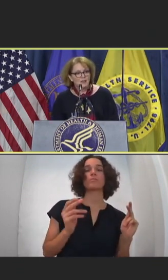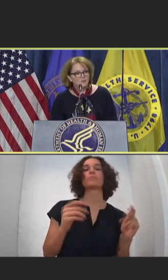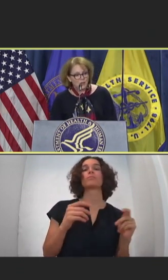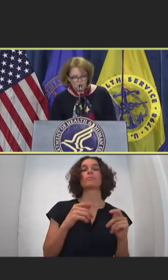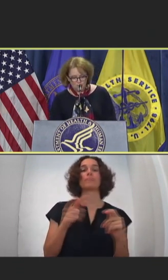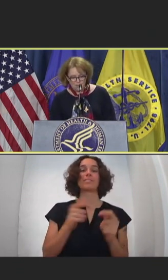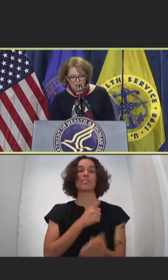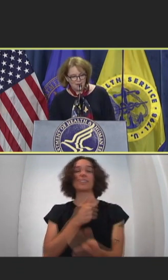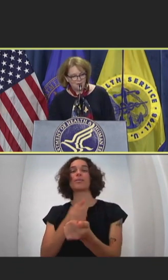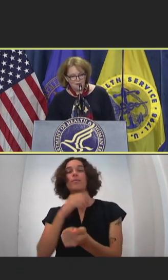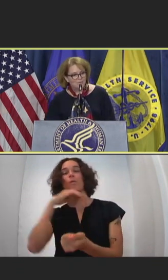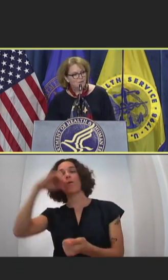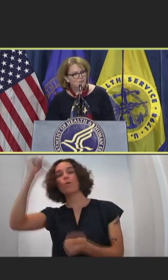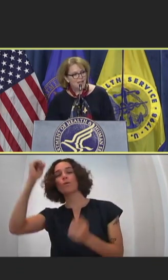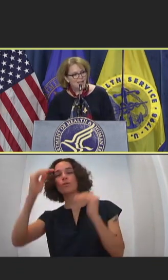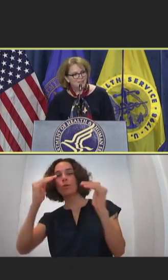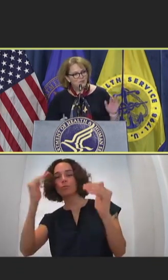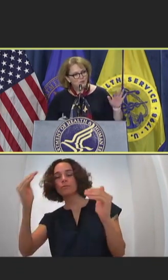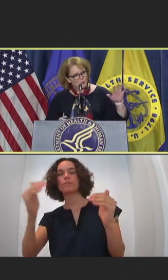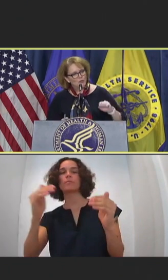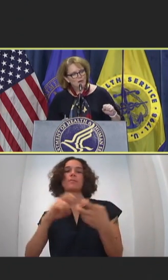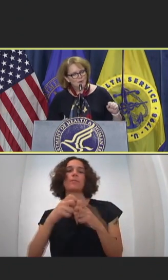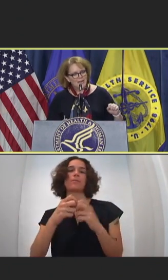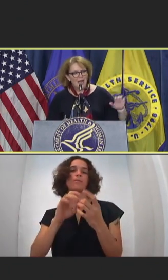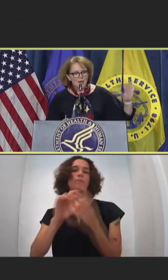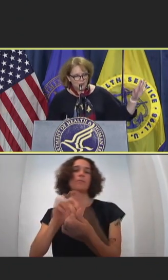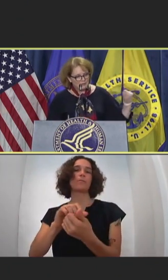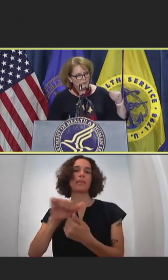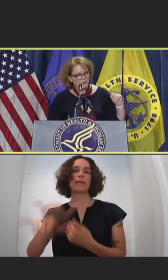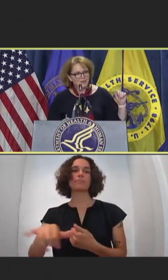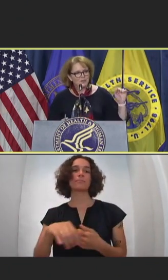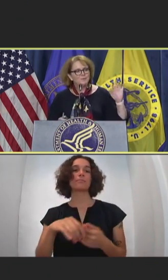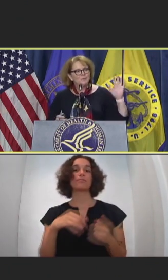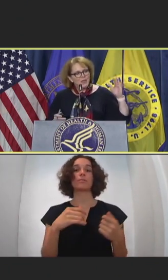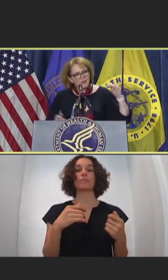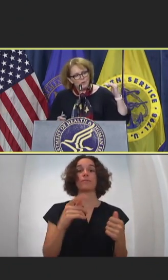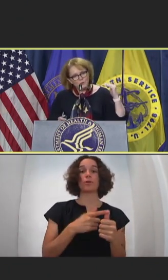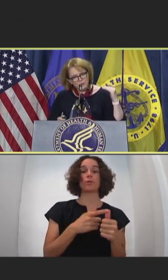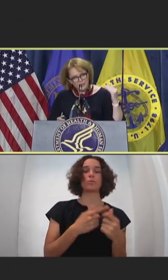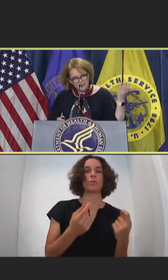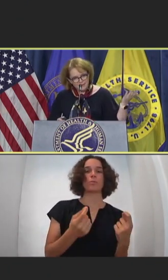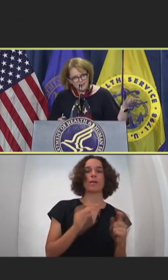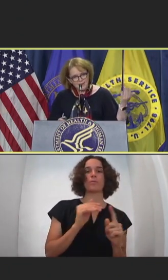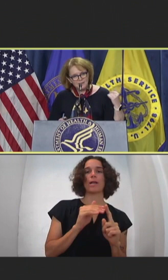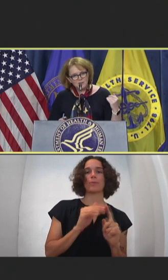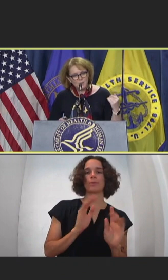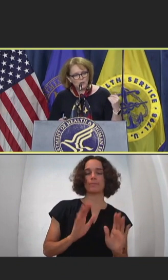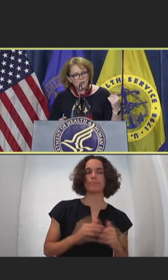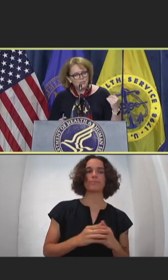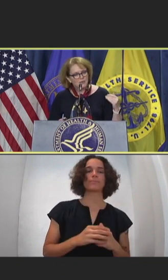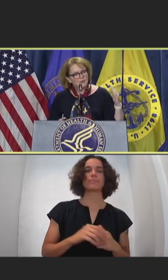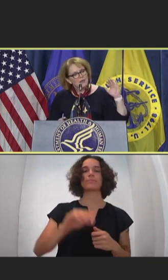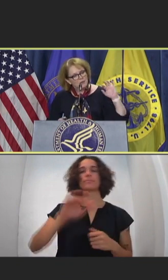So, my first slide is just, where are we now? As a reminder, that as CDC spoke earlier,